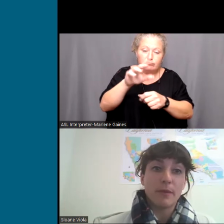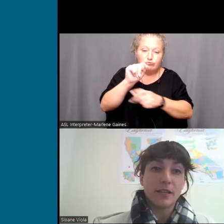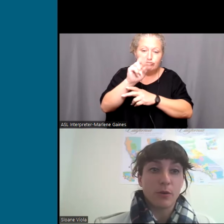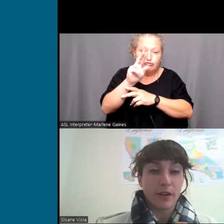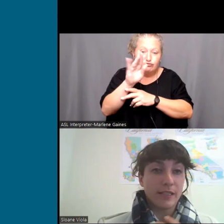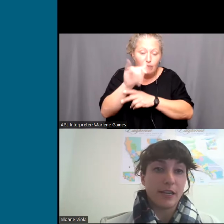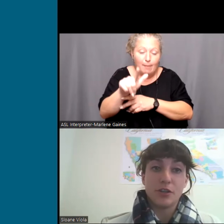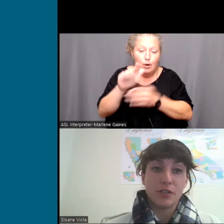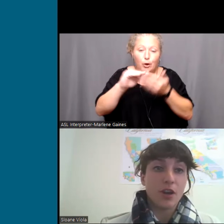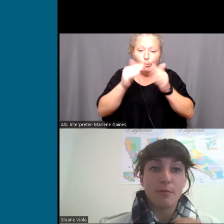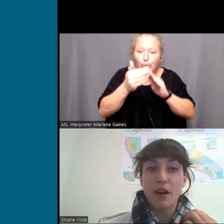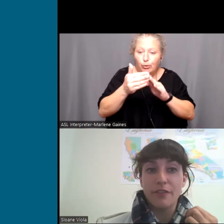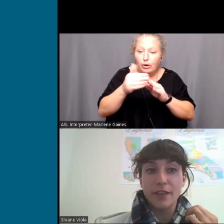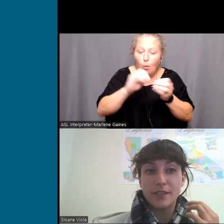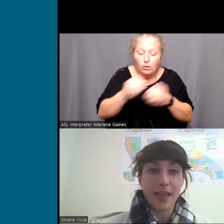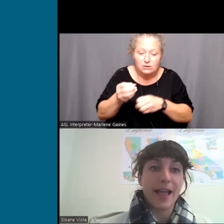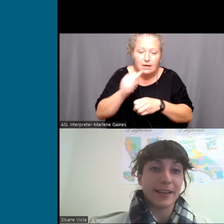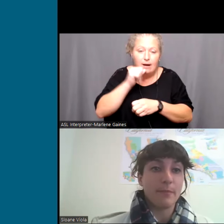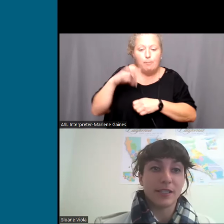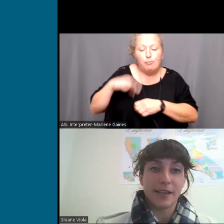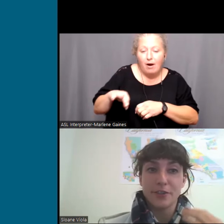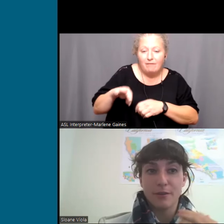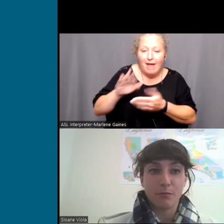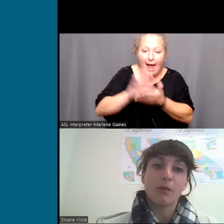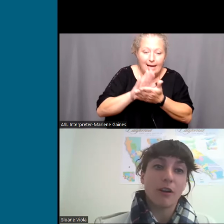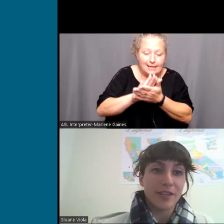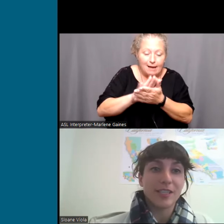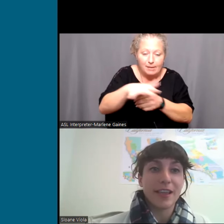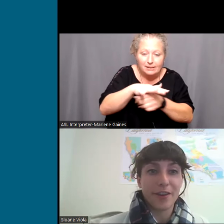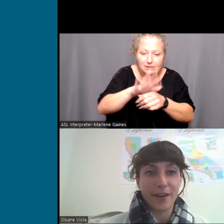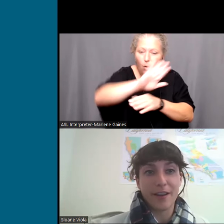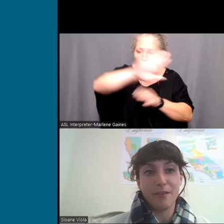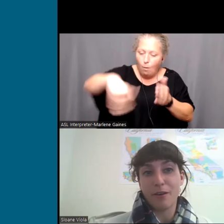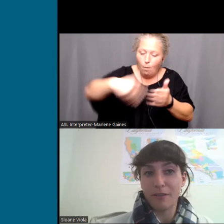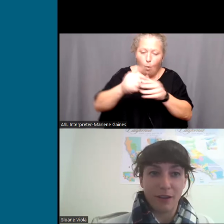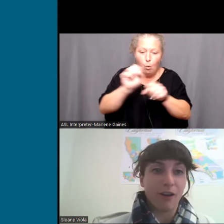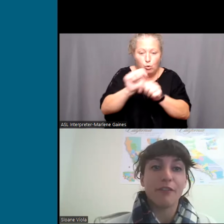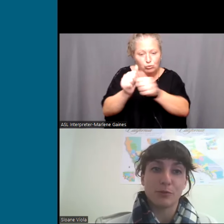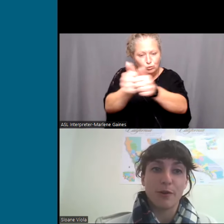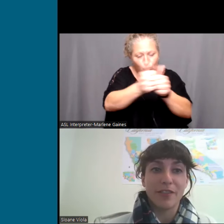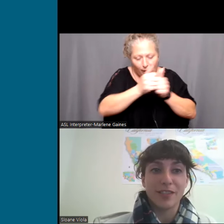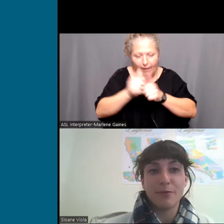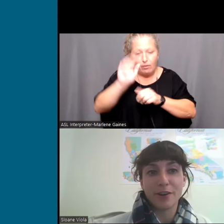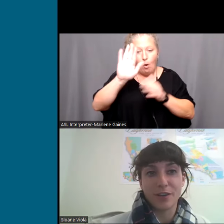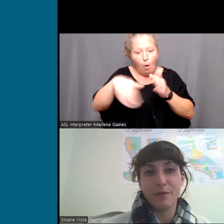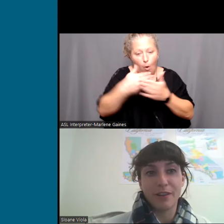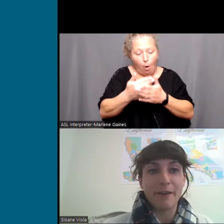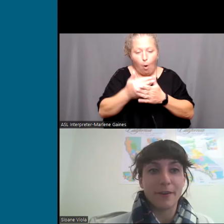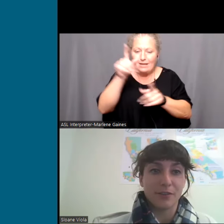community-based organizations, nonprofits the academic sector. We're all in this together, and all of us rowing in the same direction